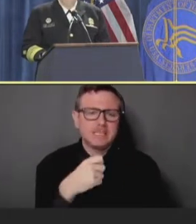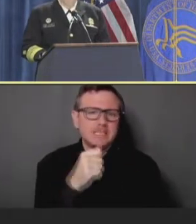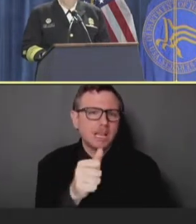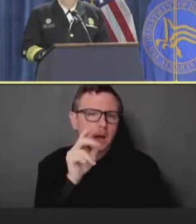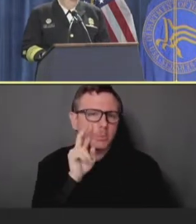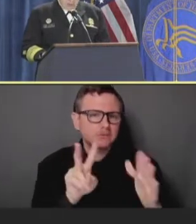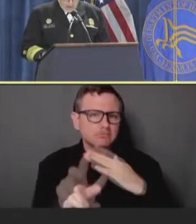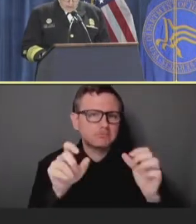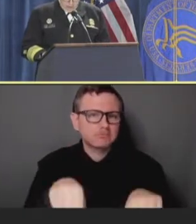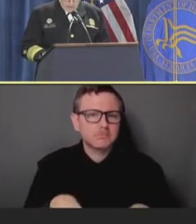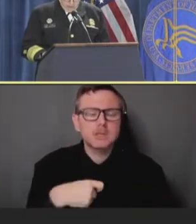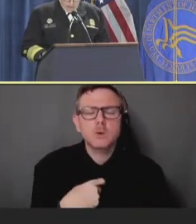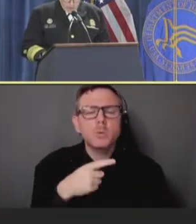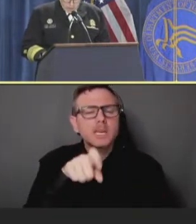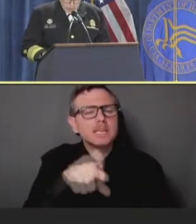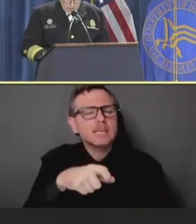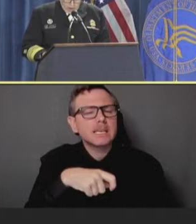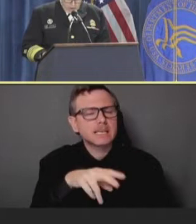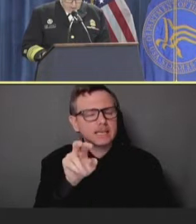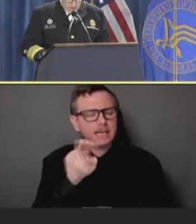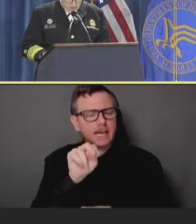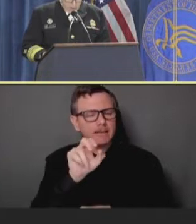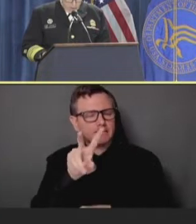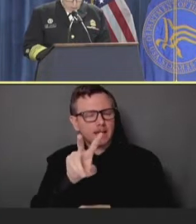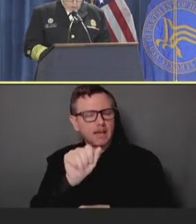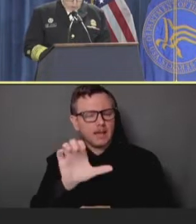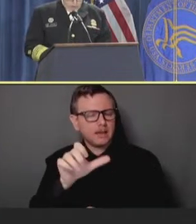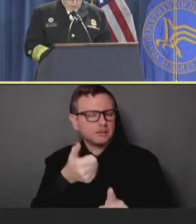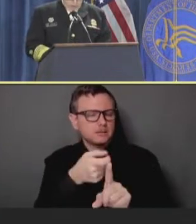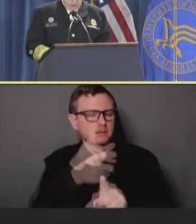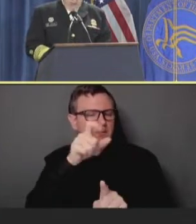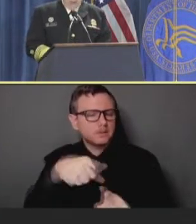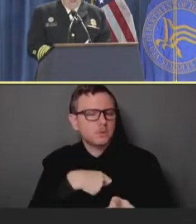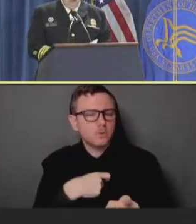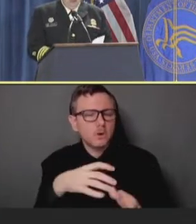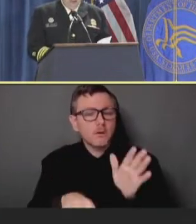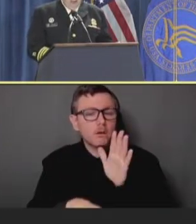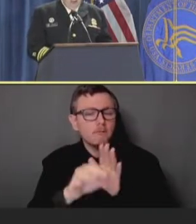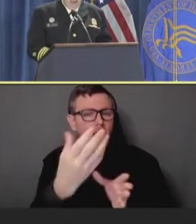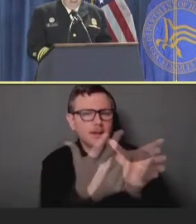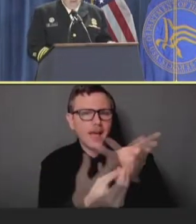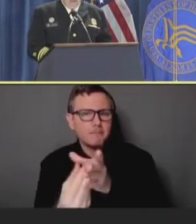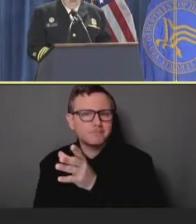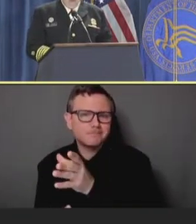Find where the gaps are for us and underscore our lessons in your work to encourage innovation in immunizations.